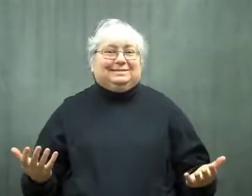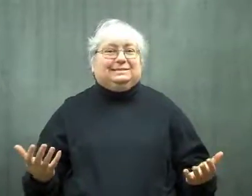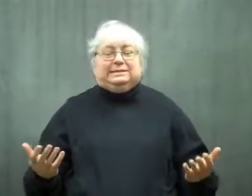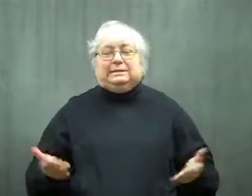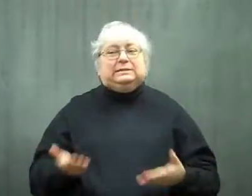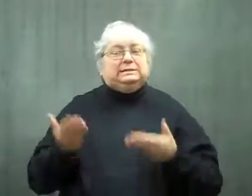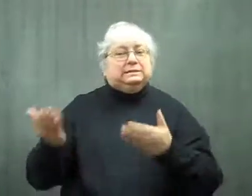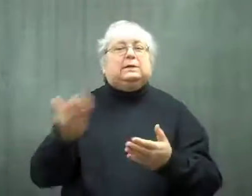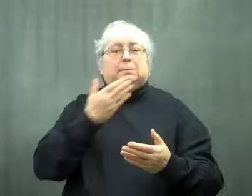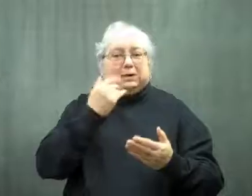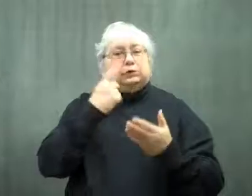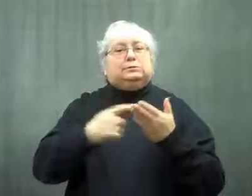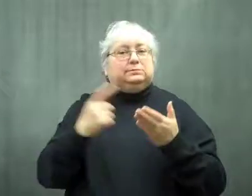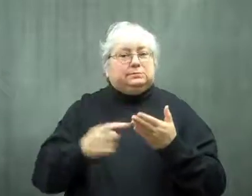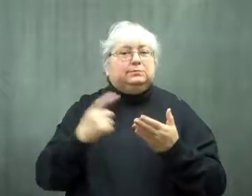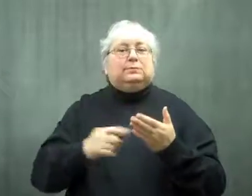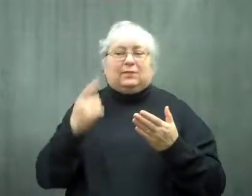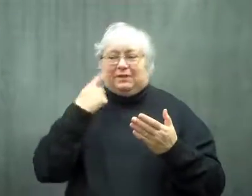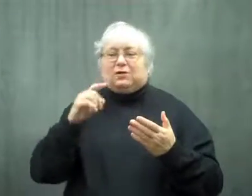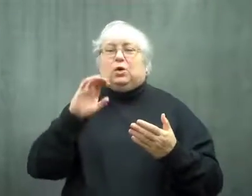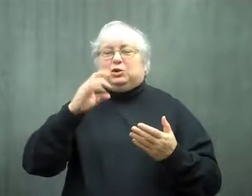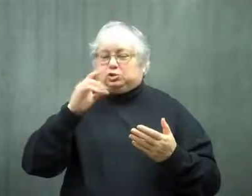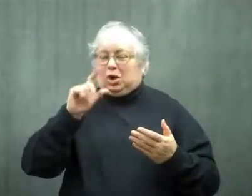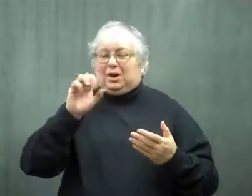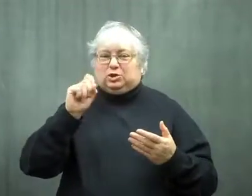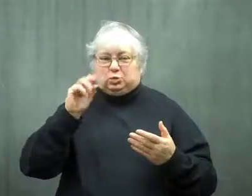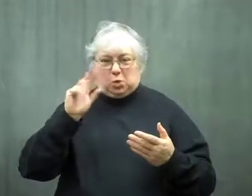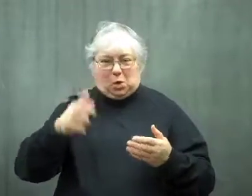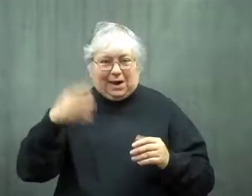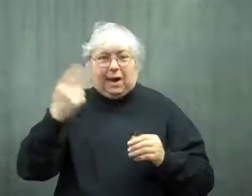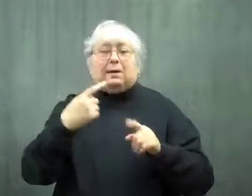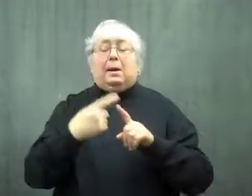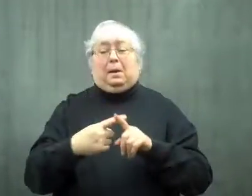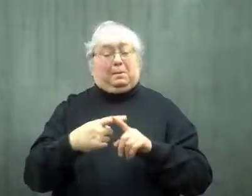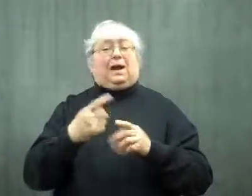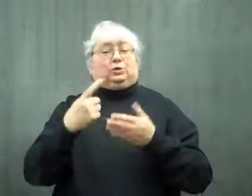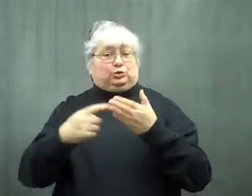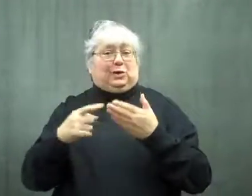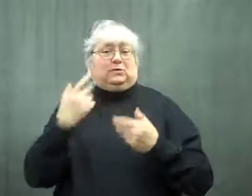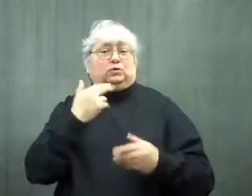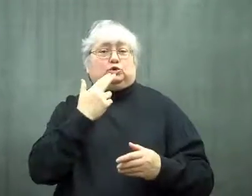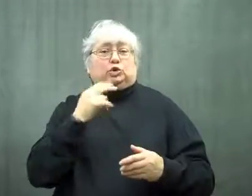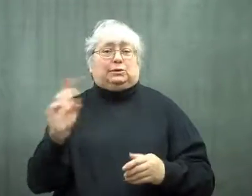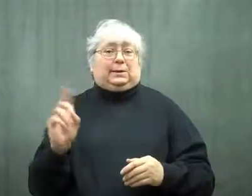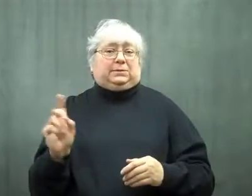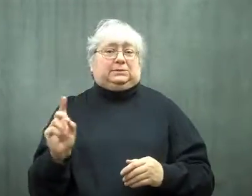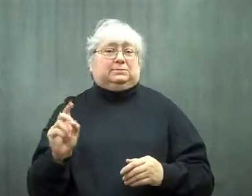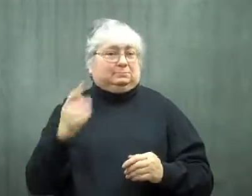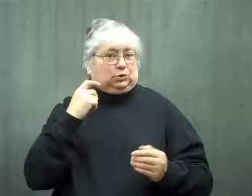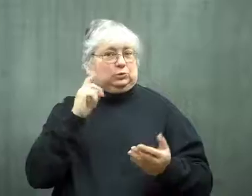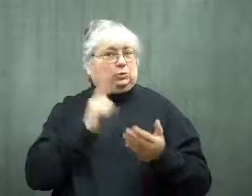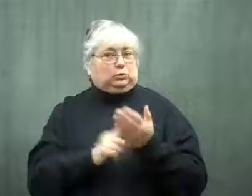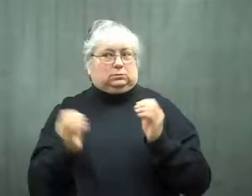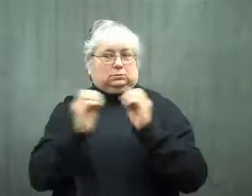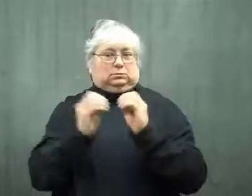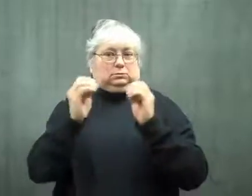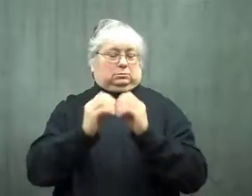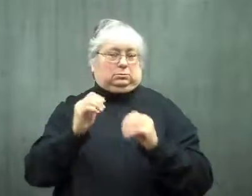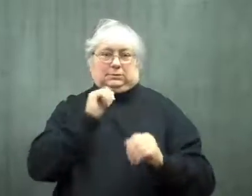Therefore, it's recommended that they be tested for cholesterol and diabetes.